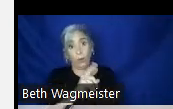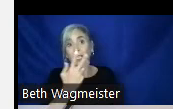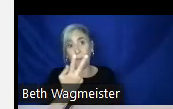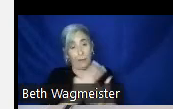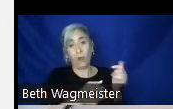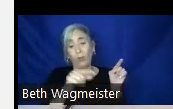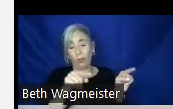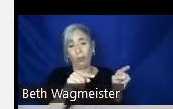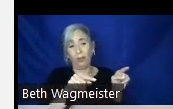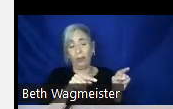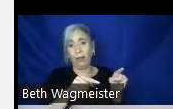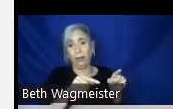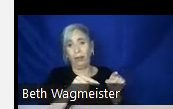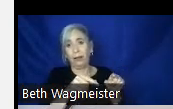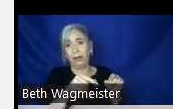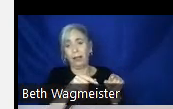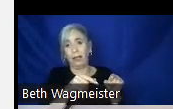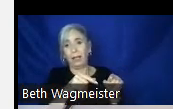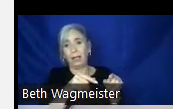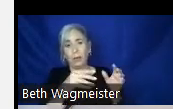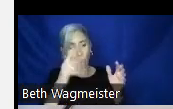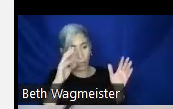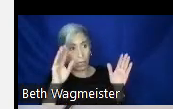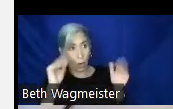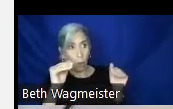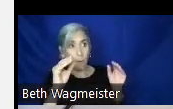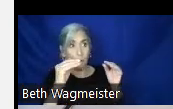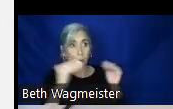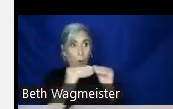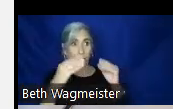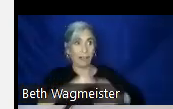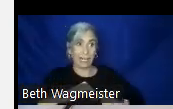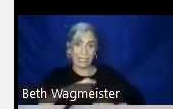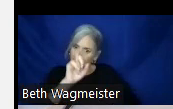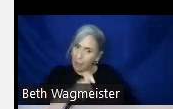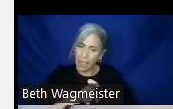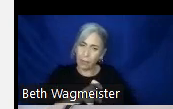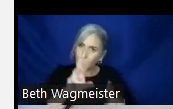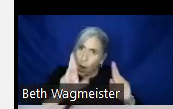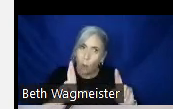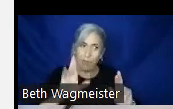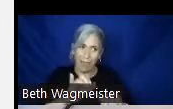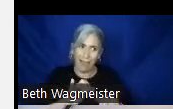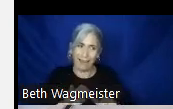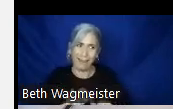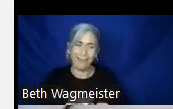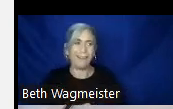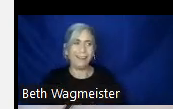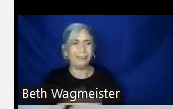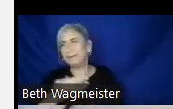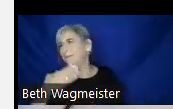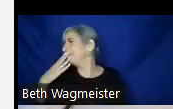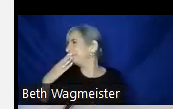Coming from W3C it is something as someone mentioned in the chat,